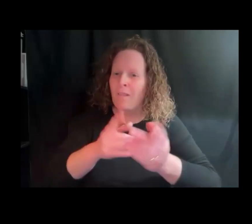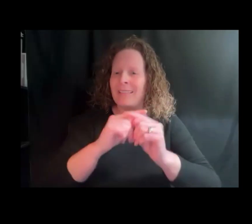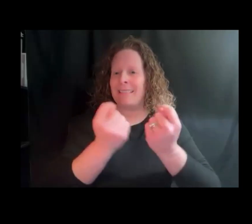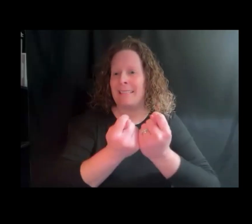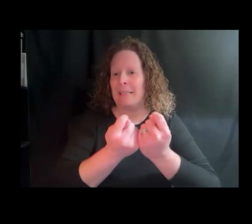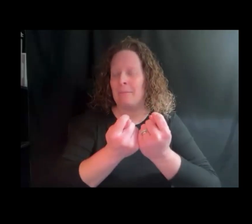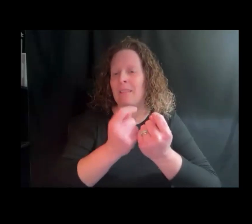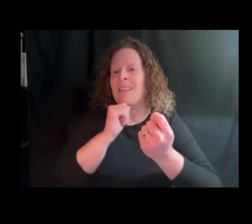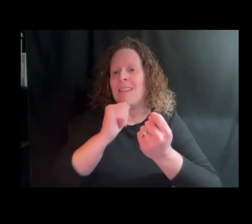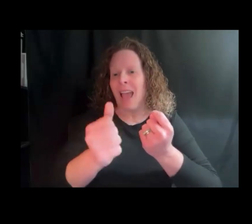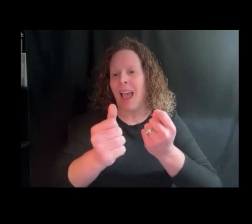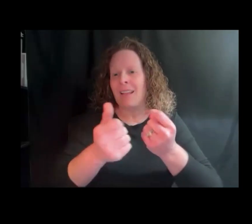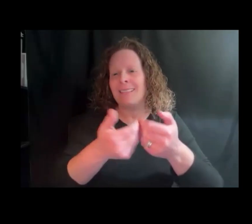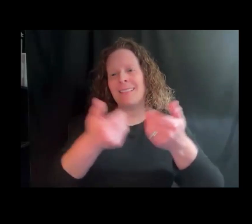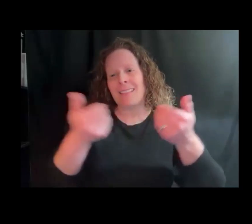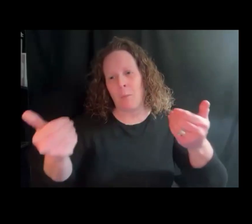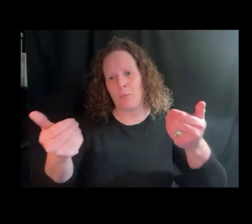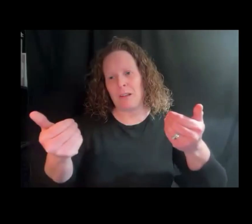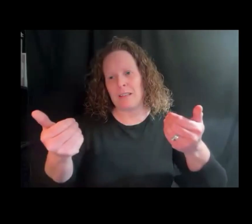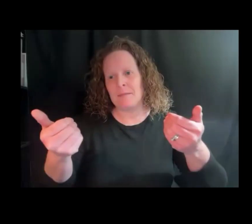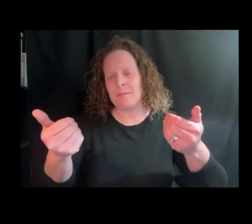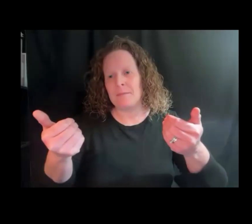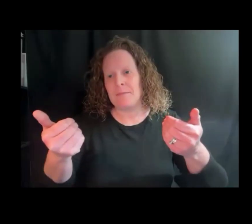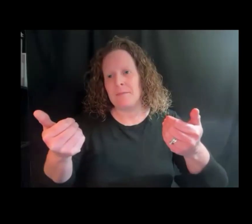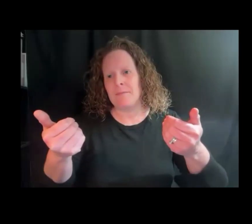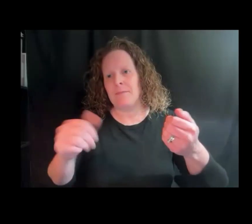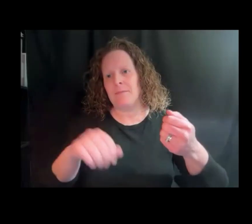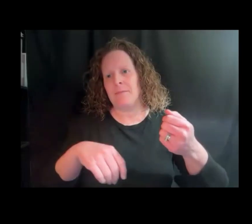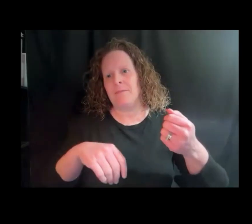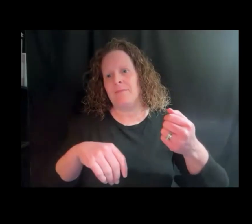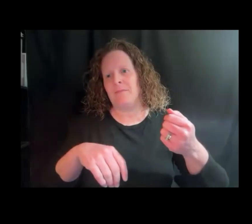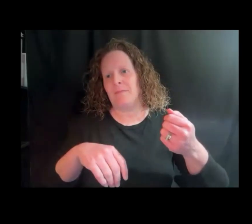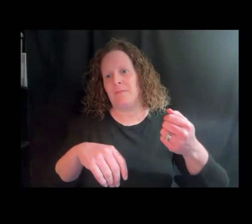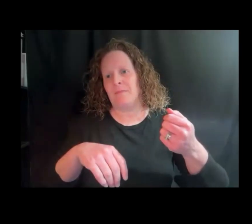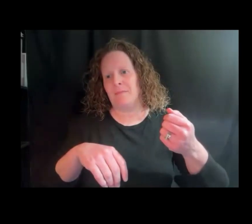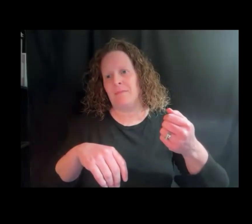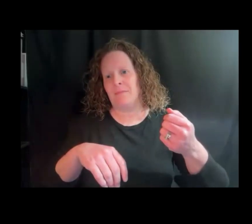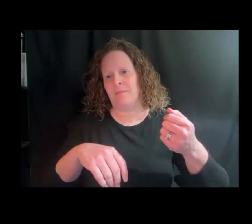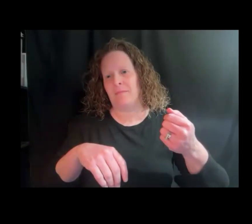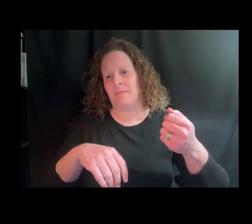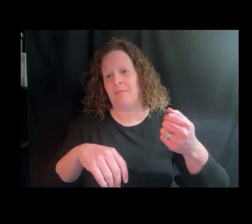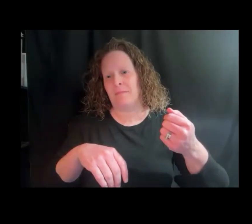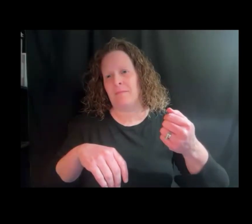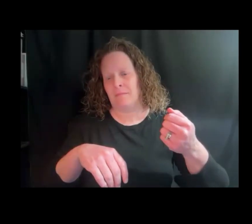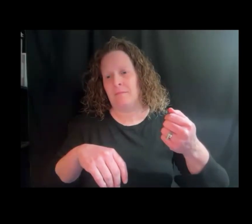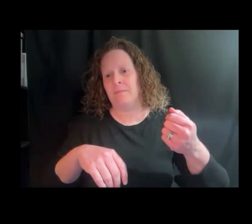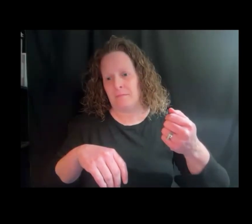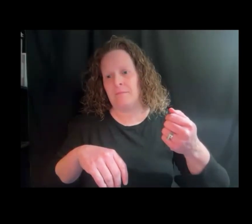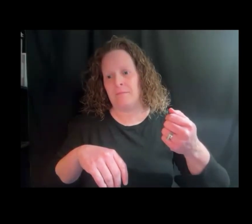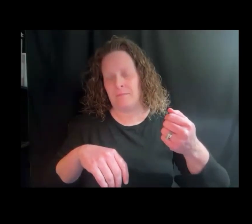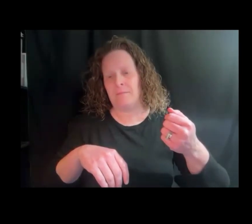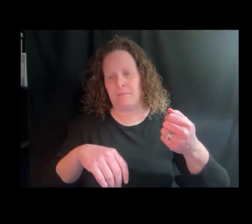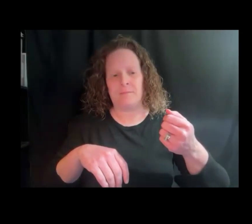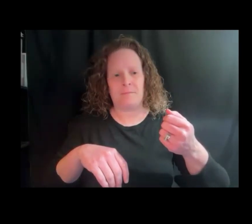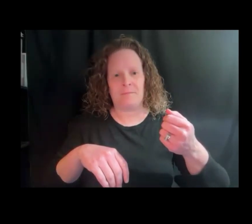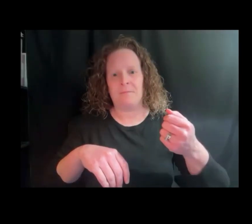any specific questions but they are an integral part of this team. They're not separate and they should not be kept separate. They should be there and they